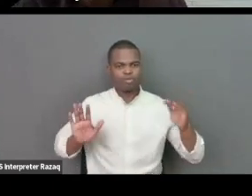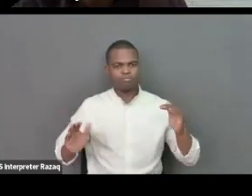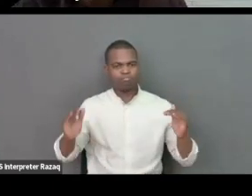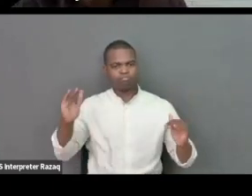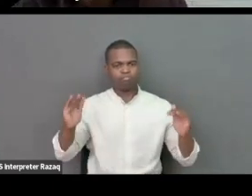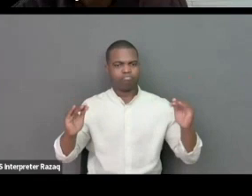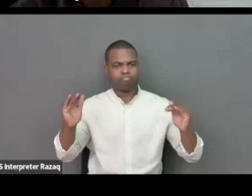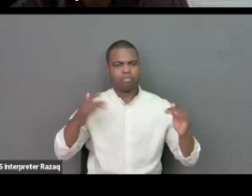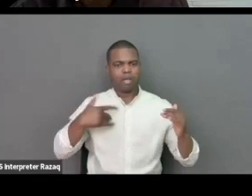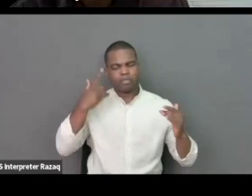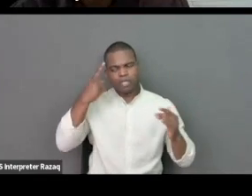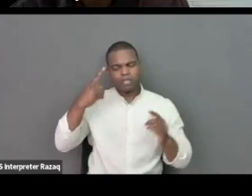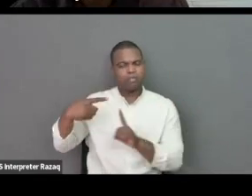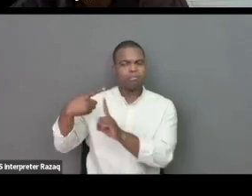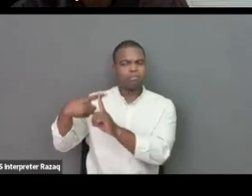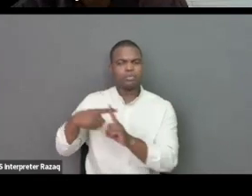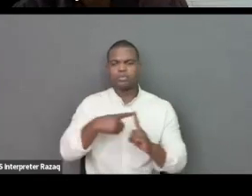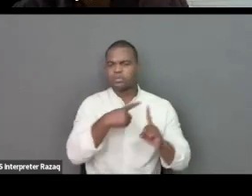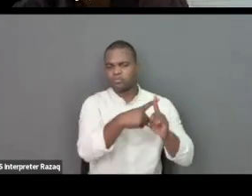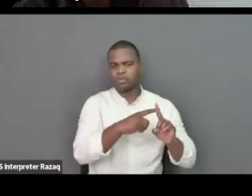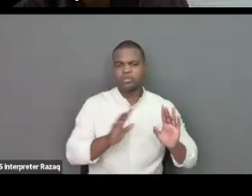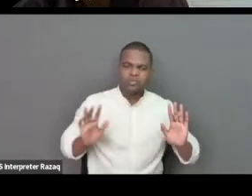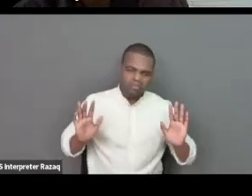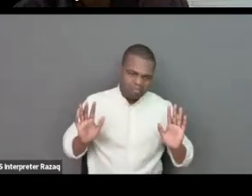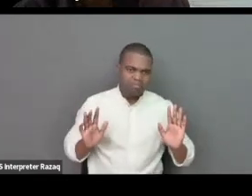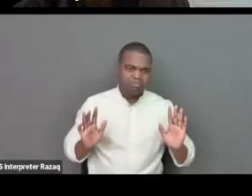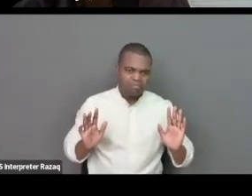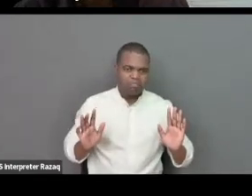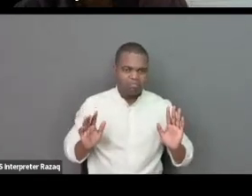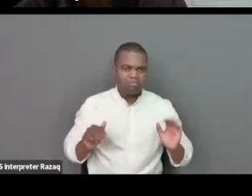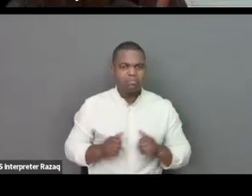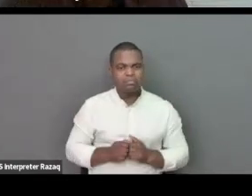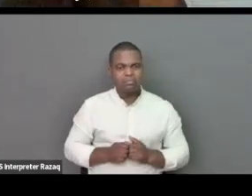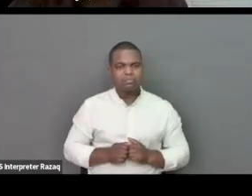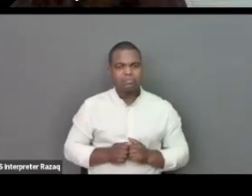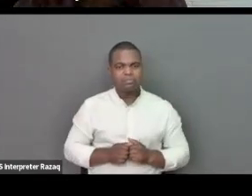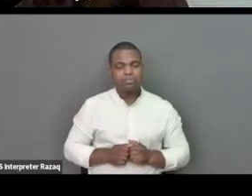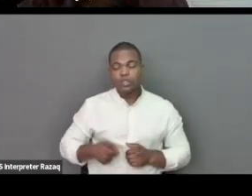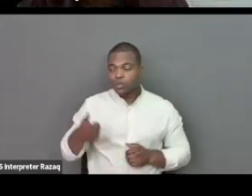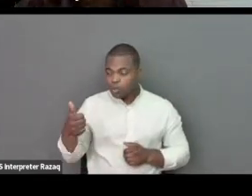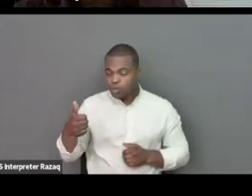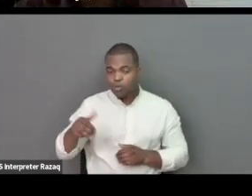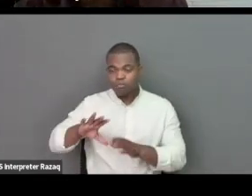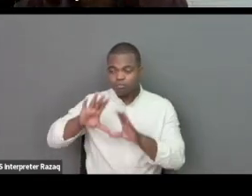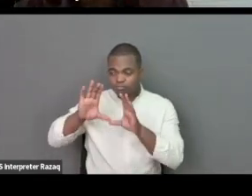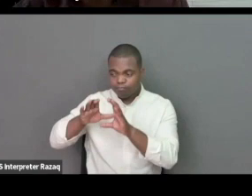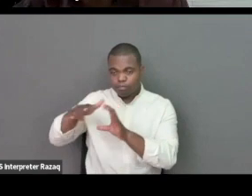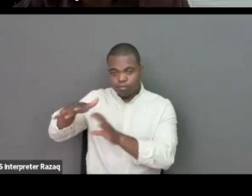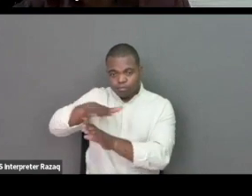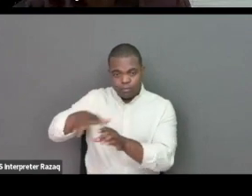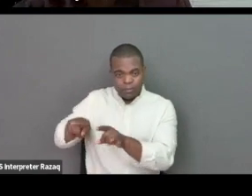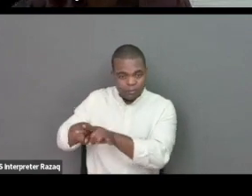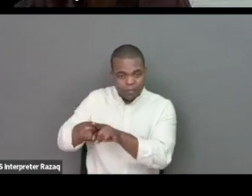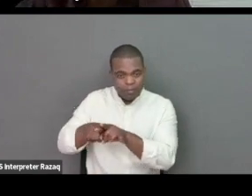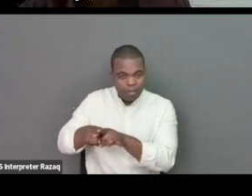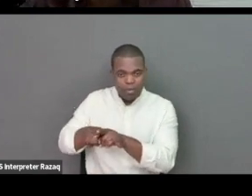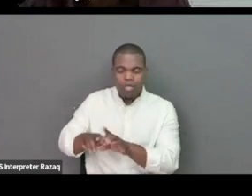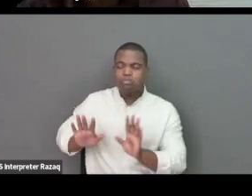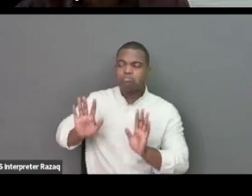I mean, if it's good, the central one, then it's a very good option, but I believe that at the beginning, it is good also to